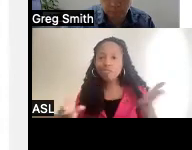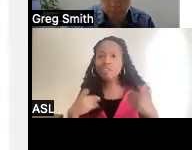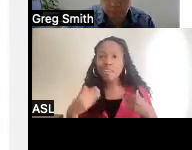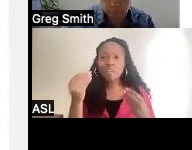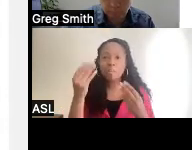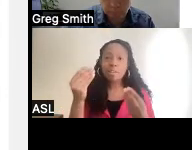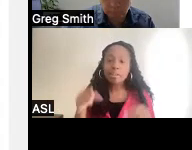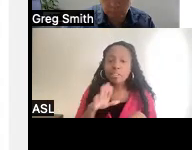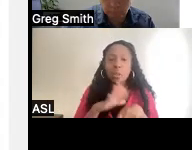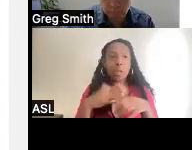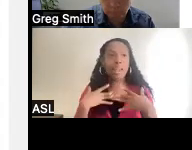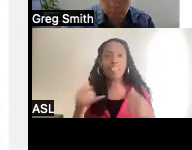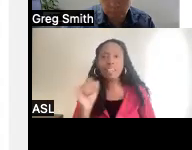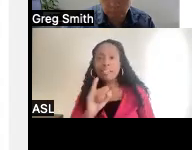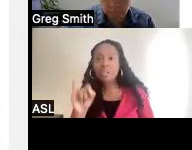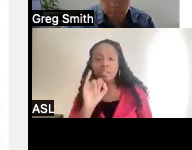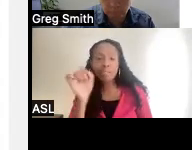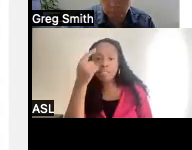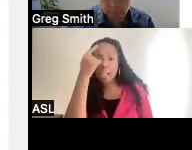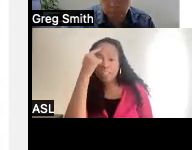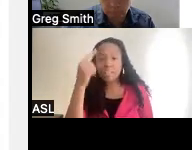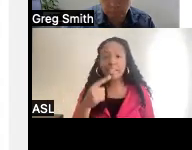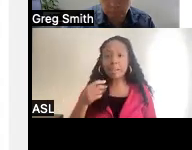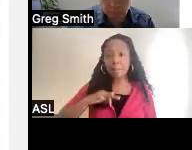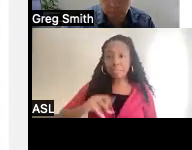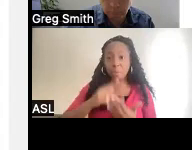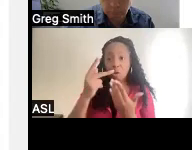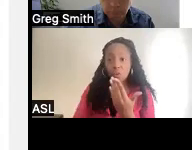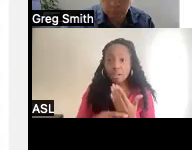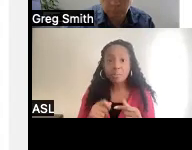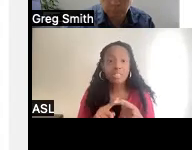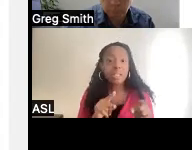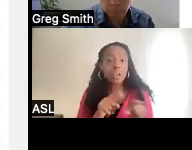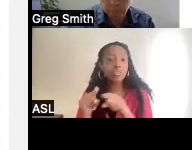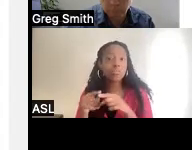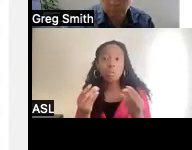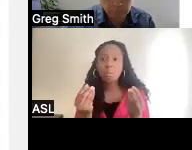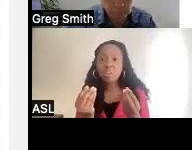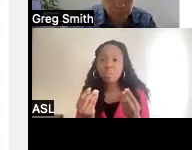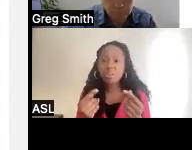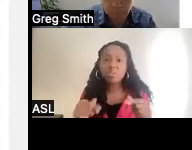insurance government benefit programs once again and there's also materials on situations like if